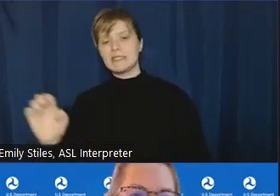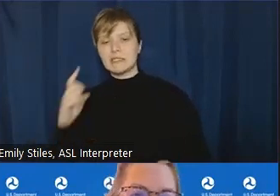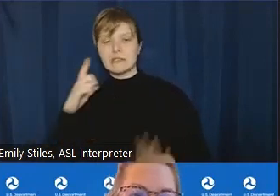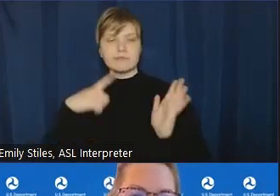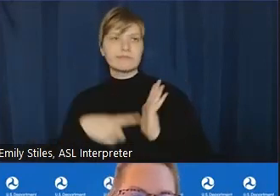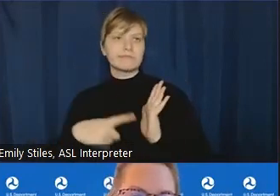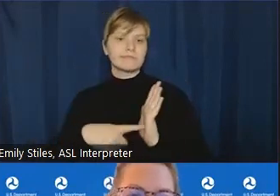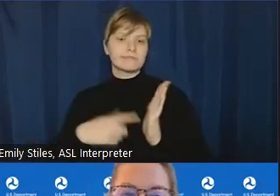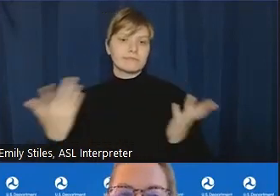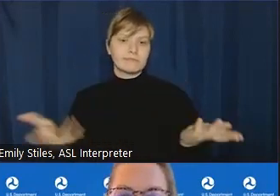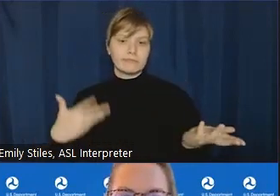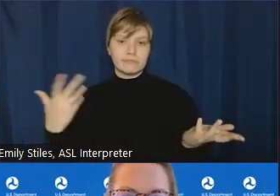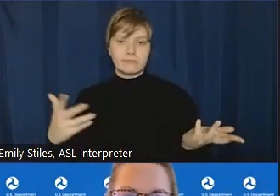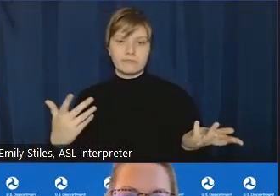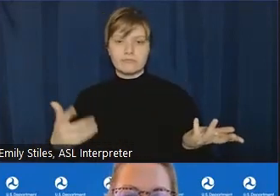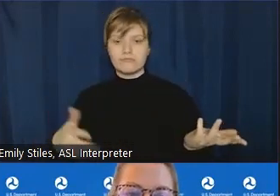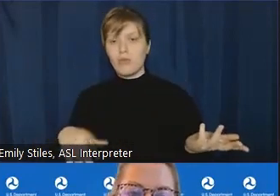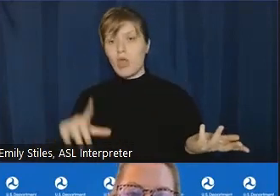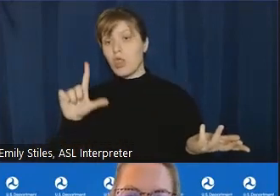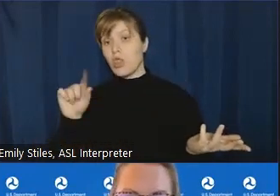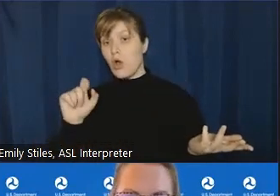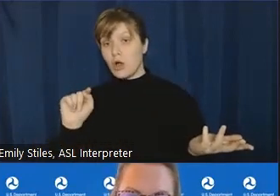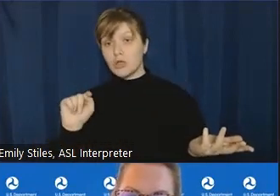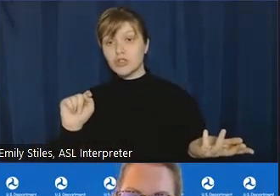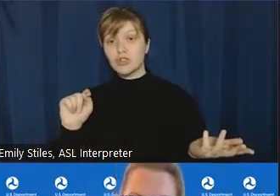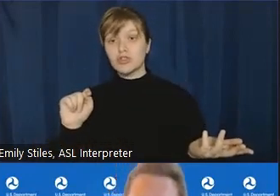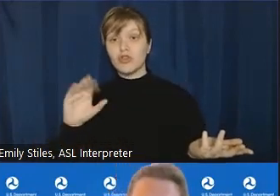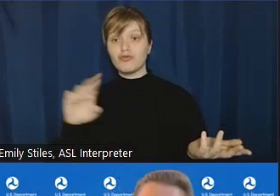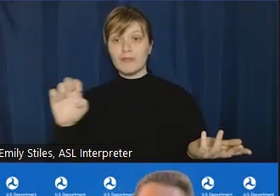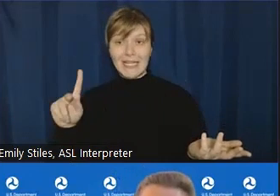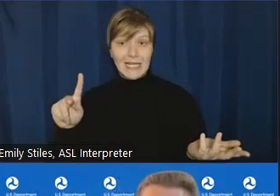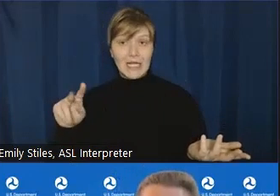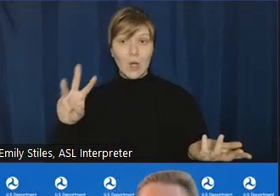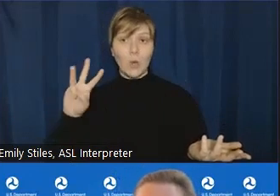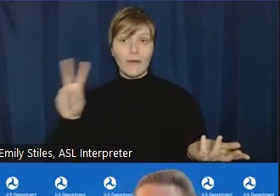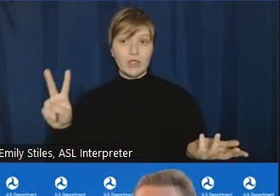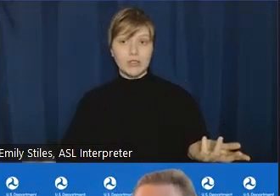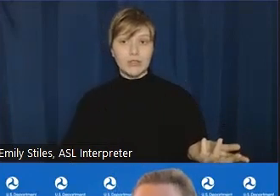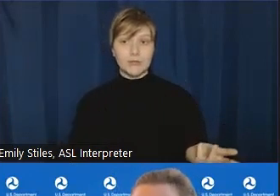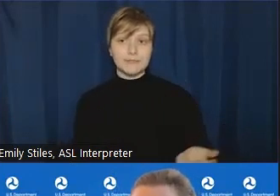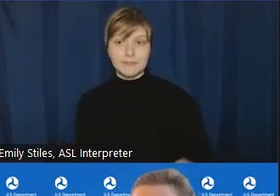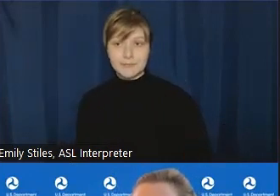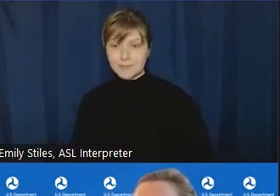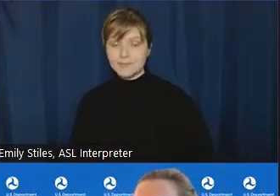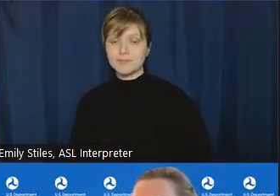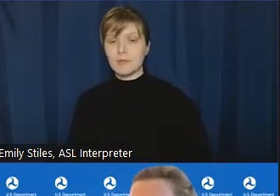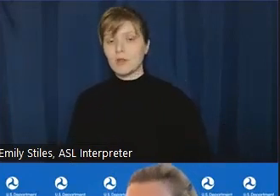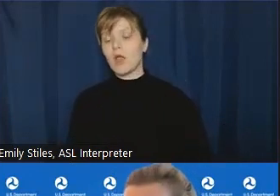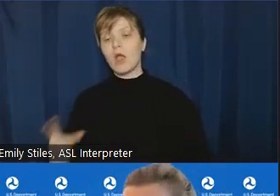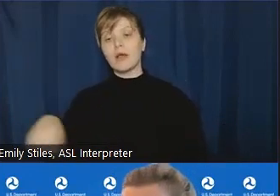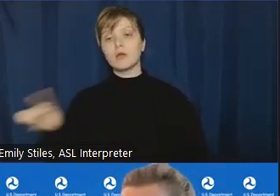Lost Creek, West Virginia. As you can see, there are no dots,